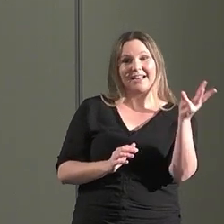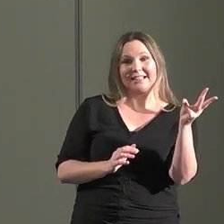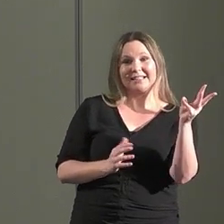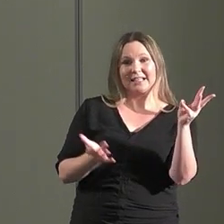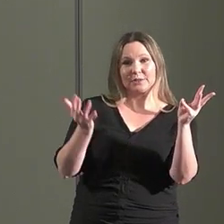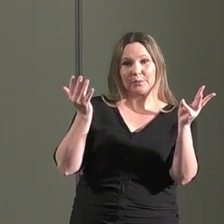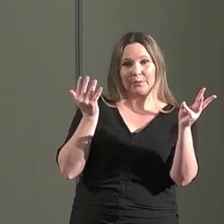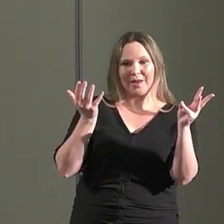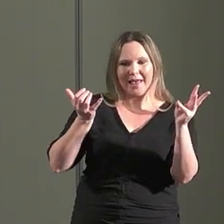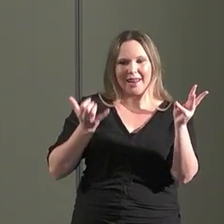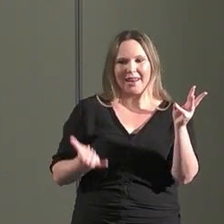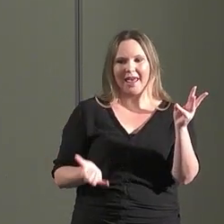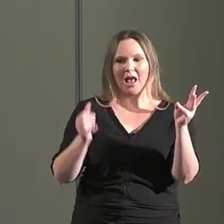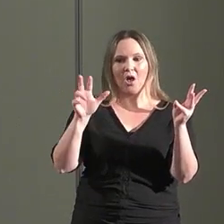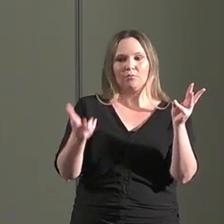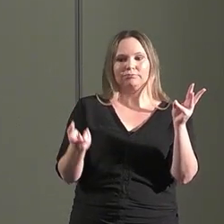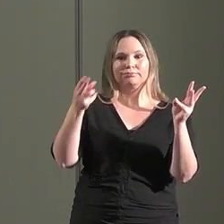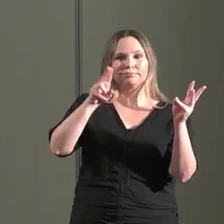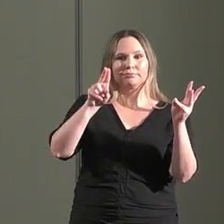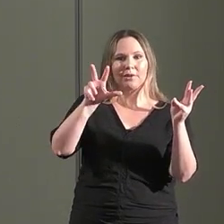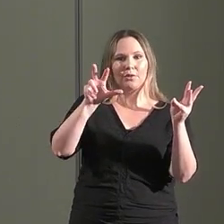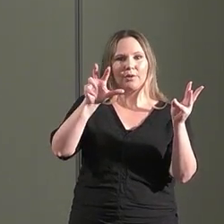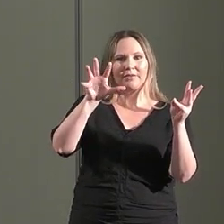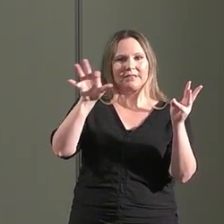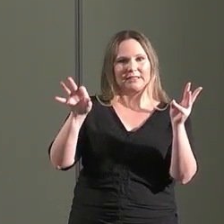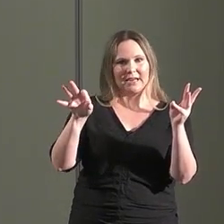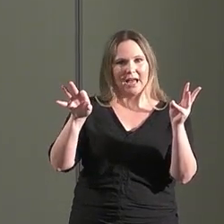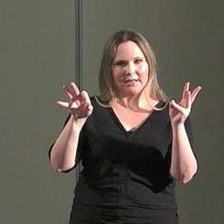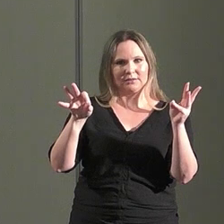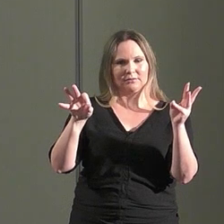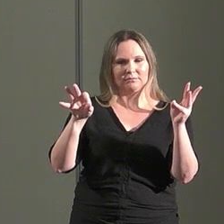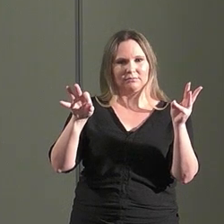Up to 350 nine in 2022 or 10.6%.